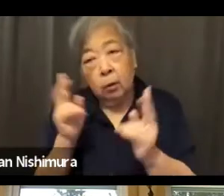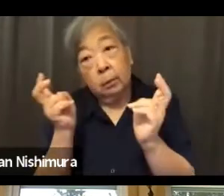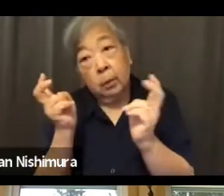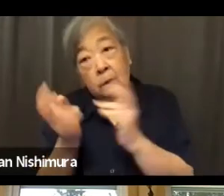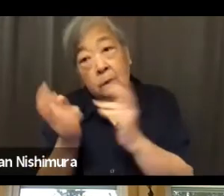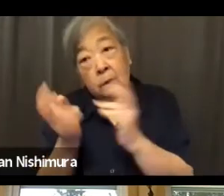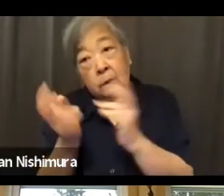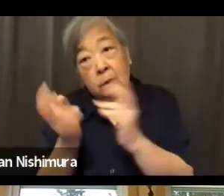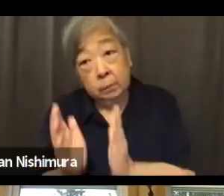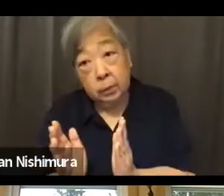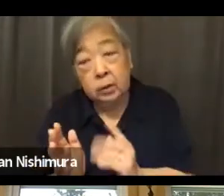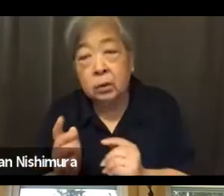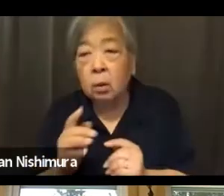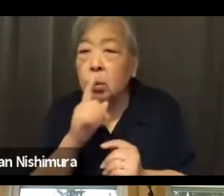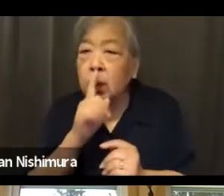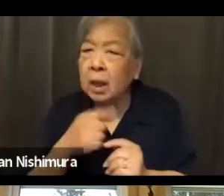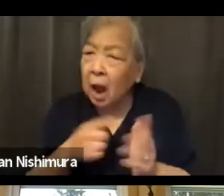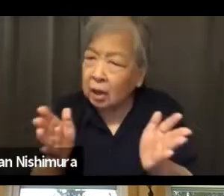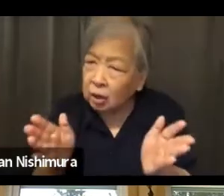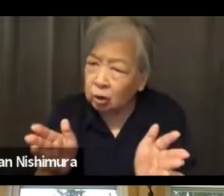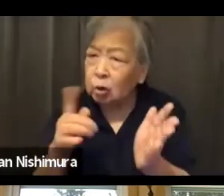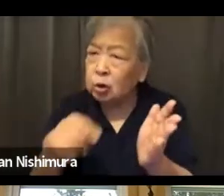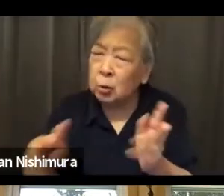So I really encourage a holistic approach.